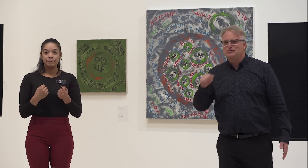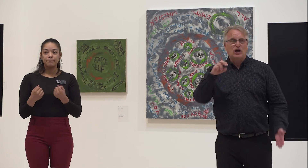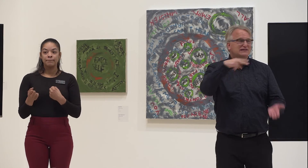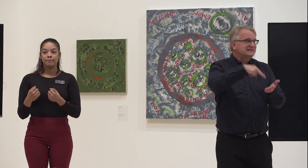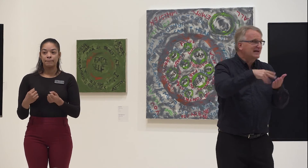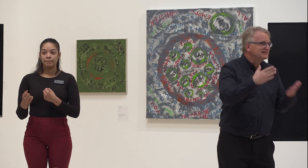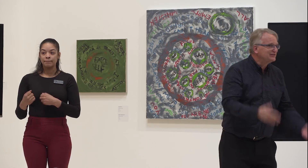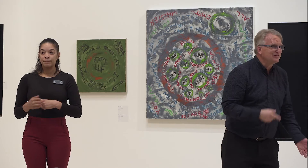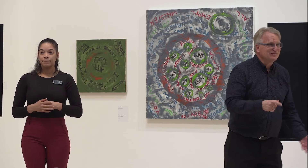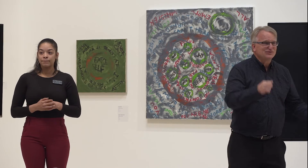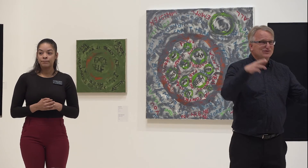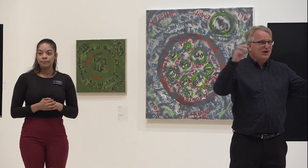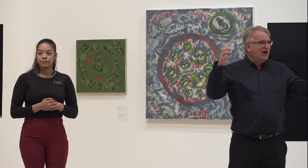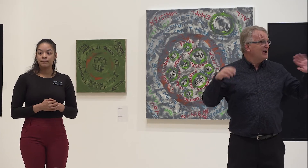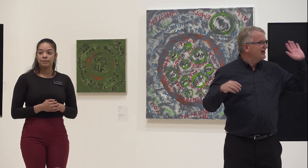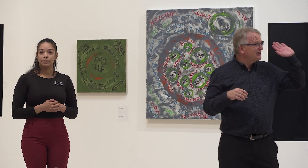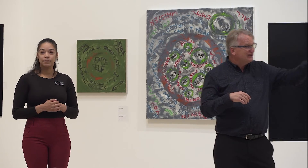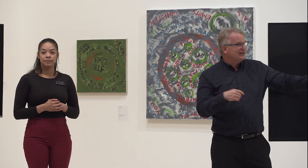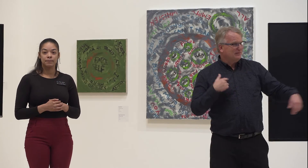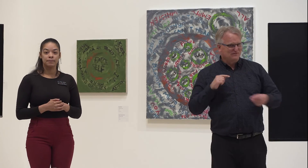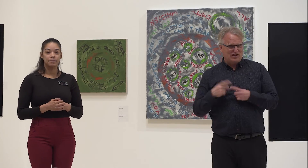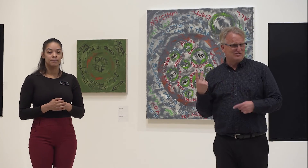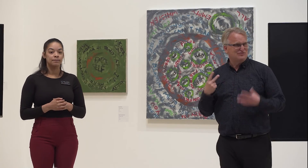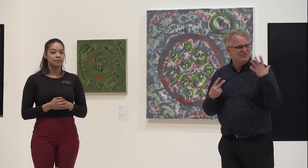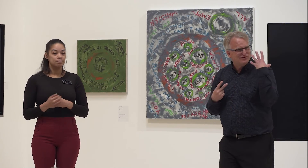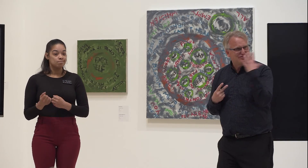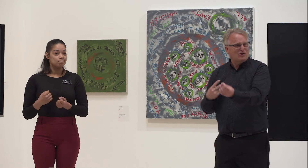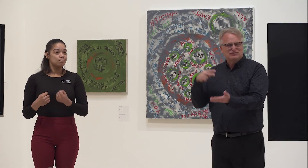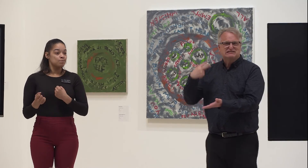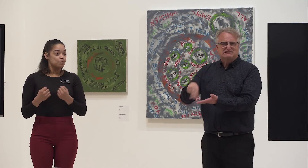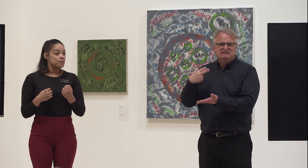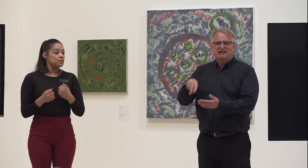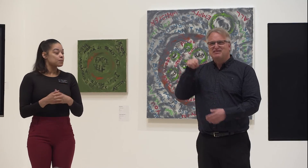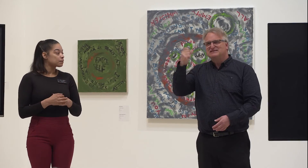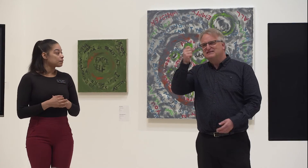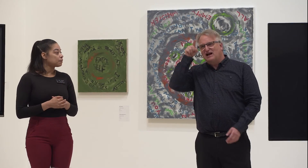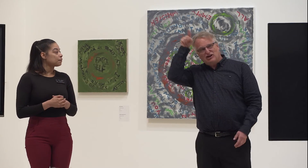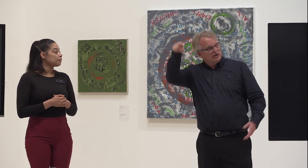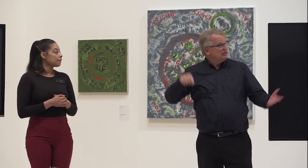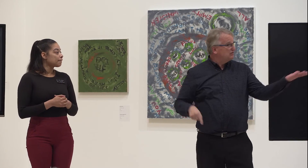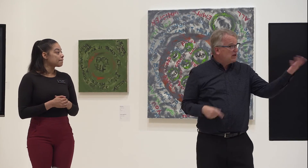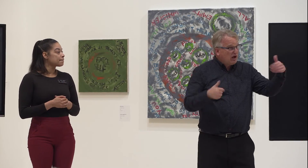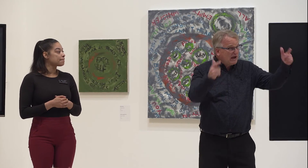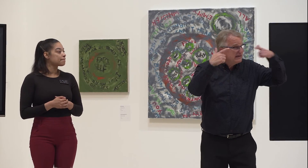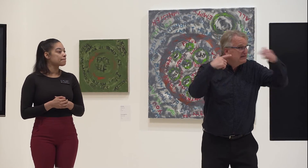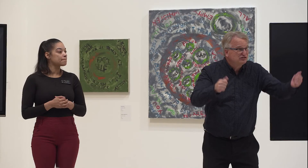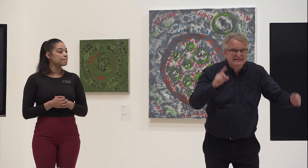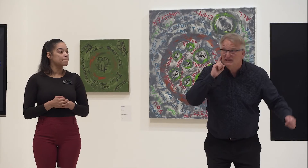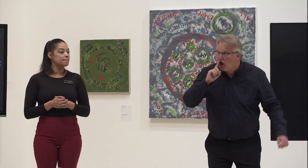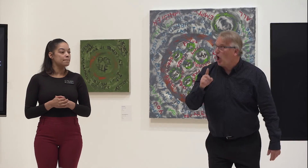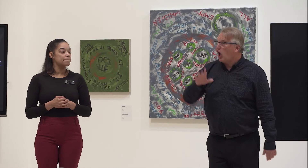Maybe you're an artist or a dancer or a skier or something else, and you've got some fun personal hobby or event going on.